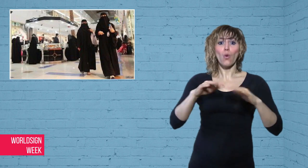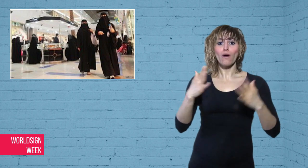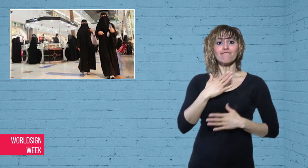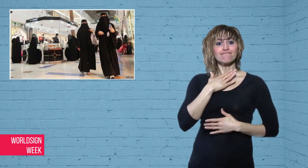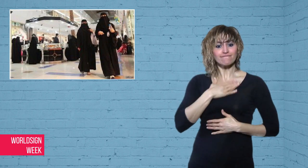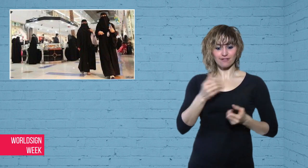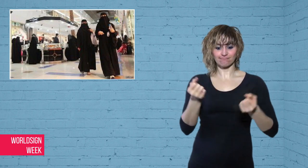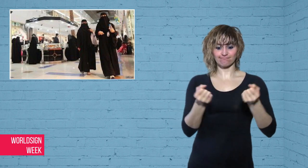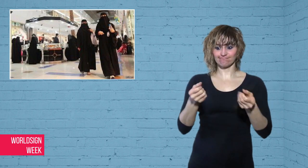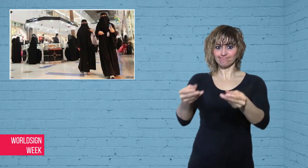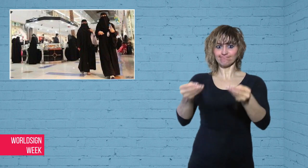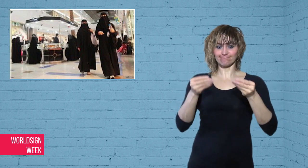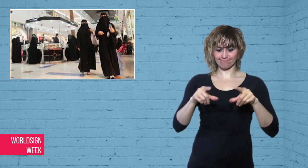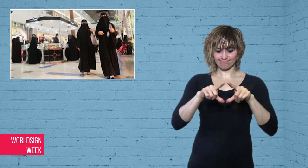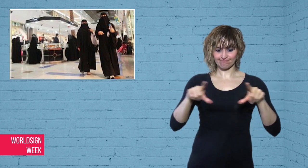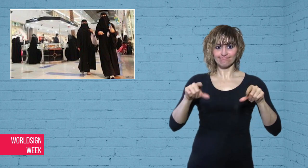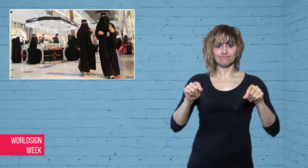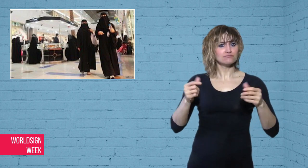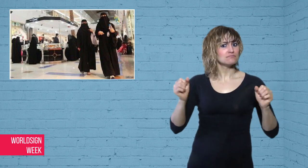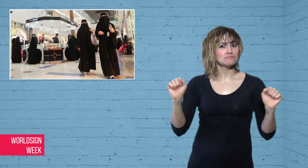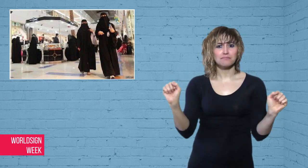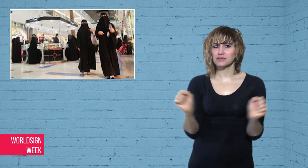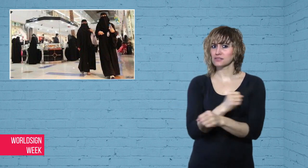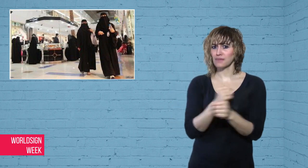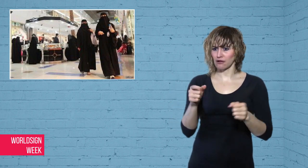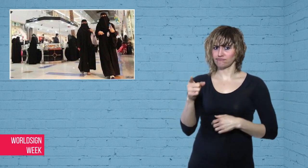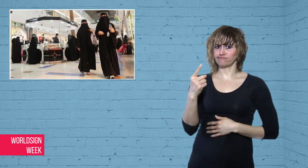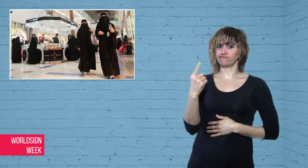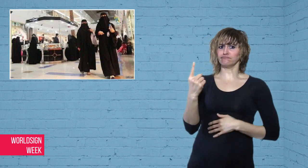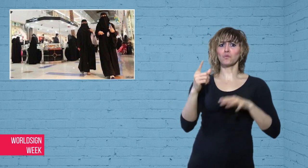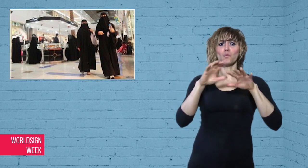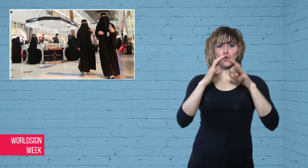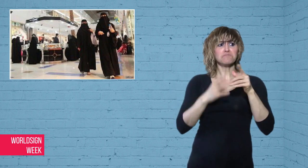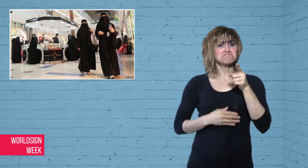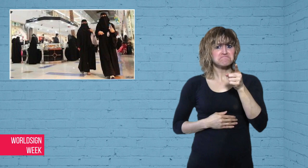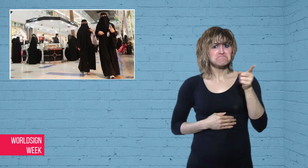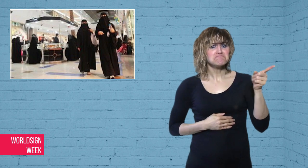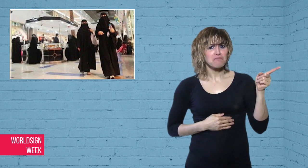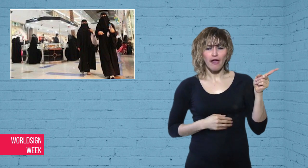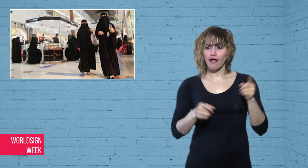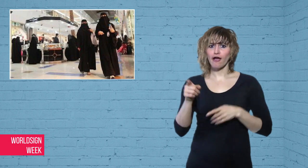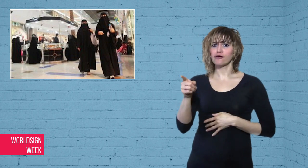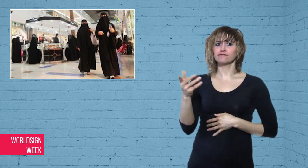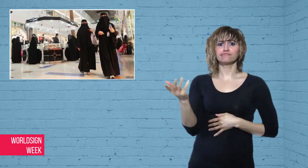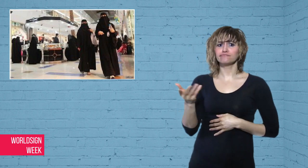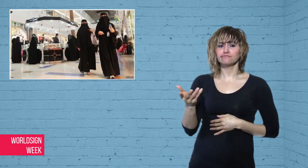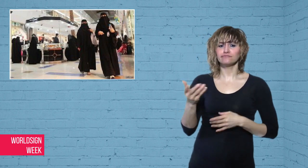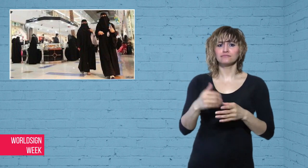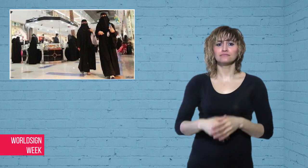get a driver license!